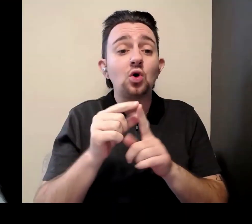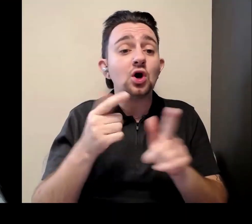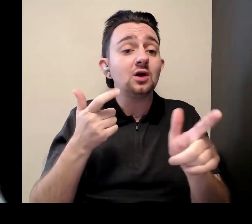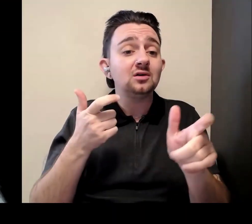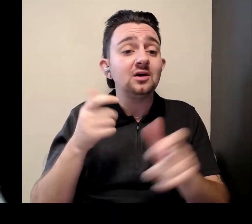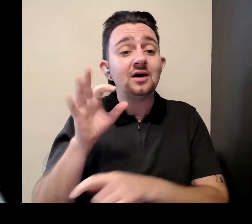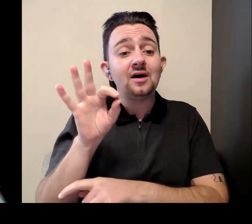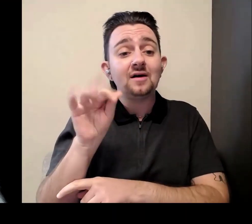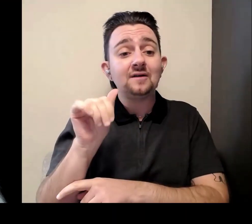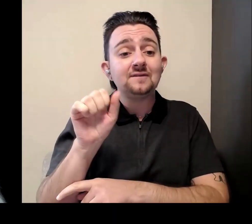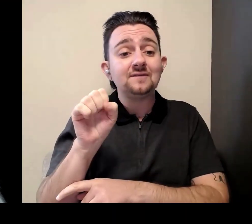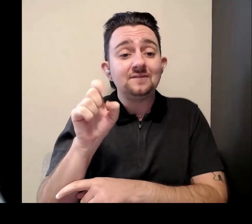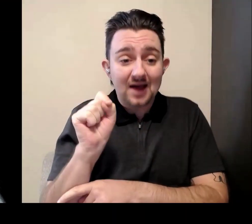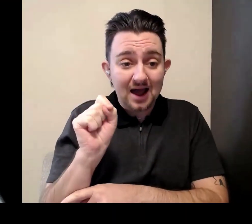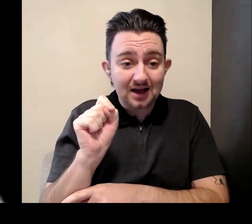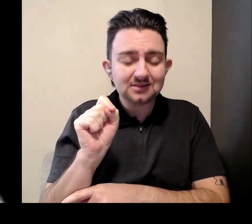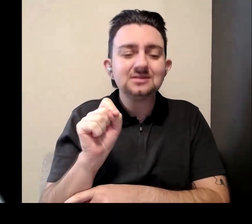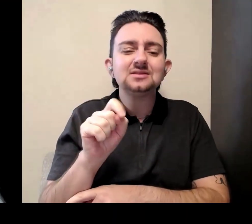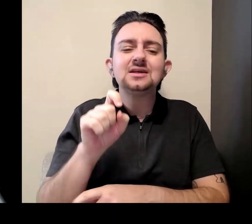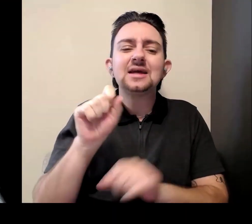And that's a hallmark of dyslexia that they can't.